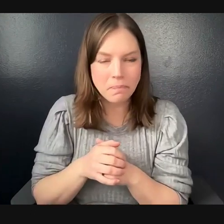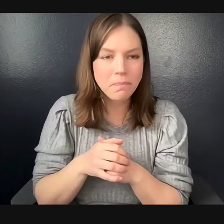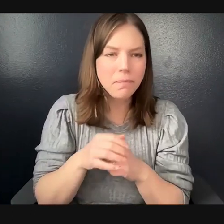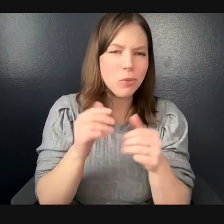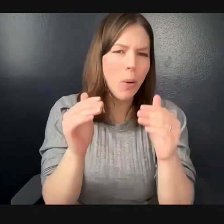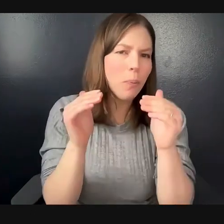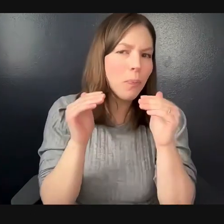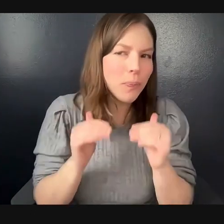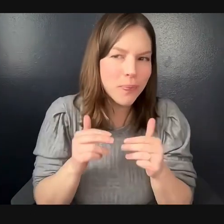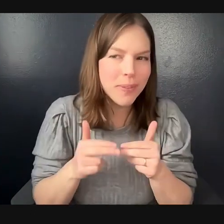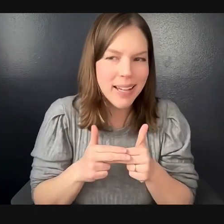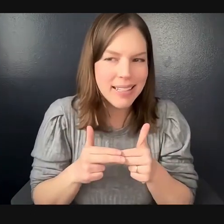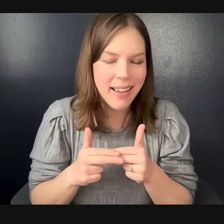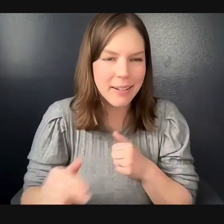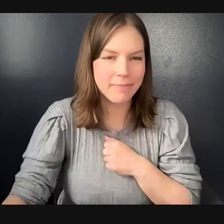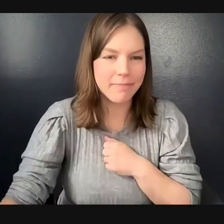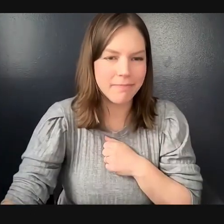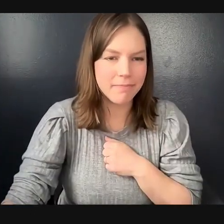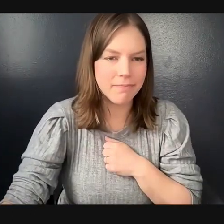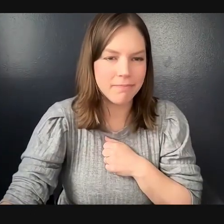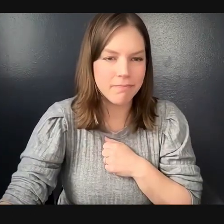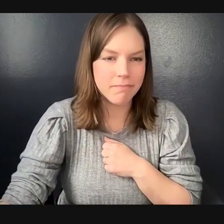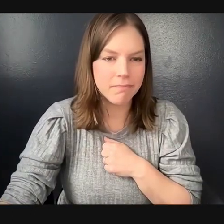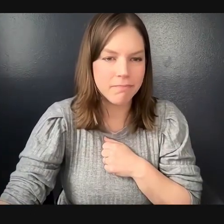We'll go ahead and move to the next slide, while we finish up reading in the chat.